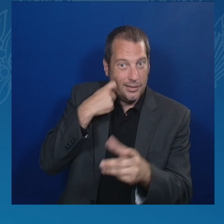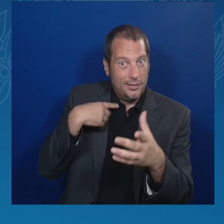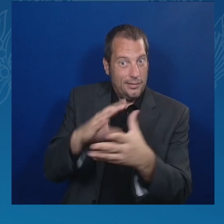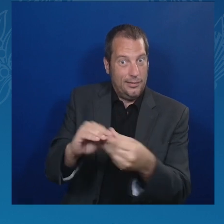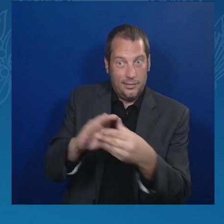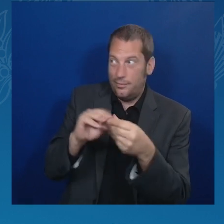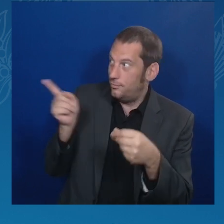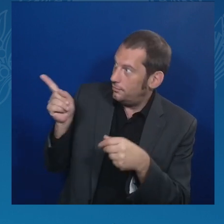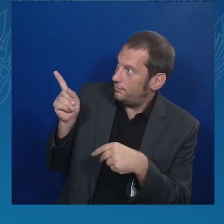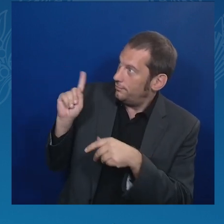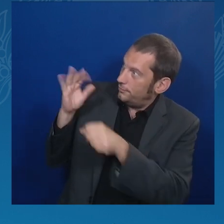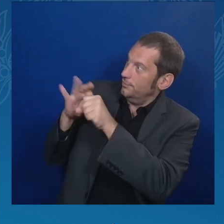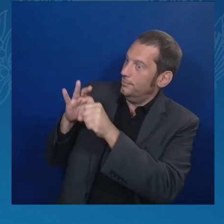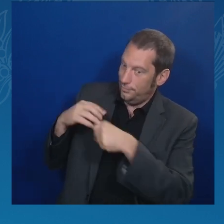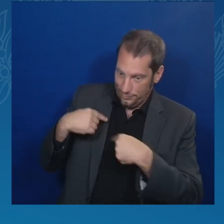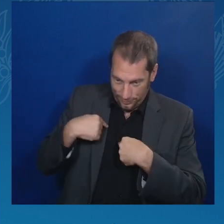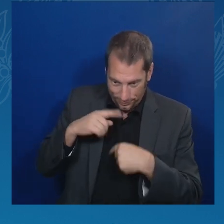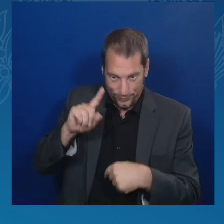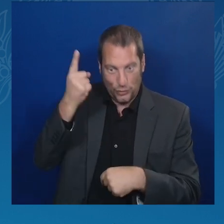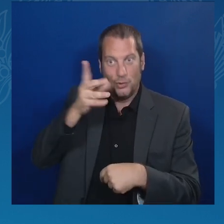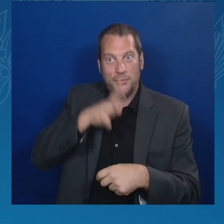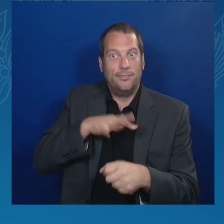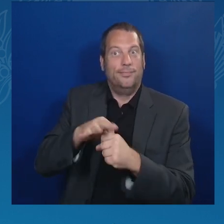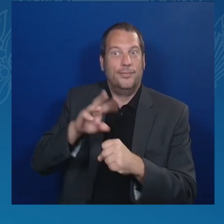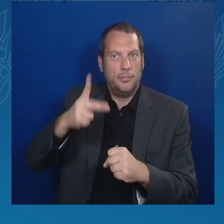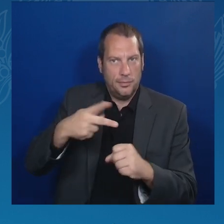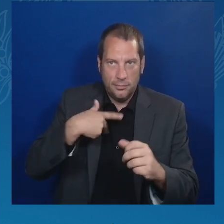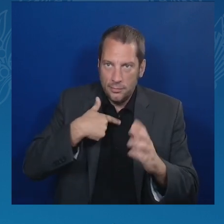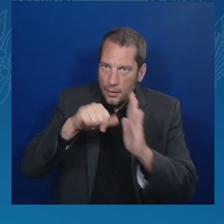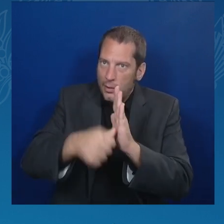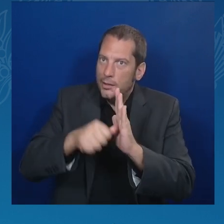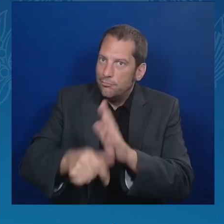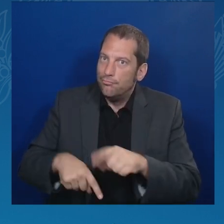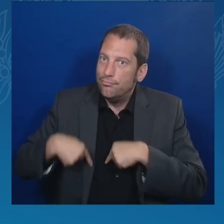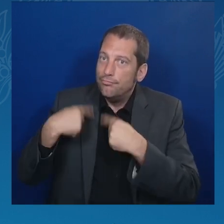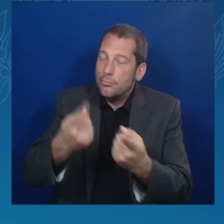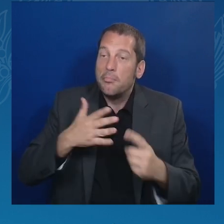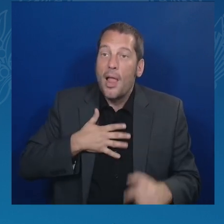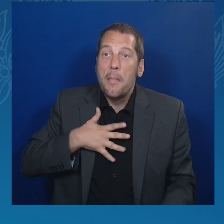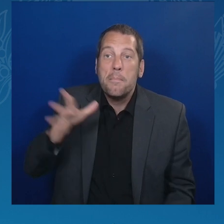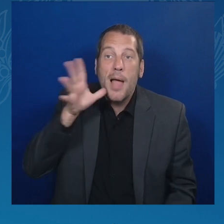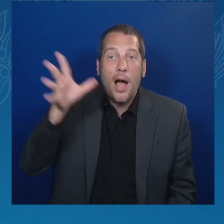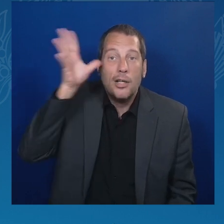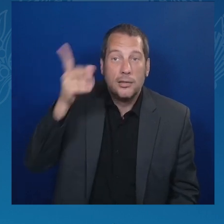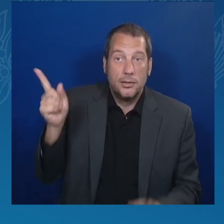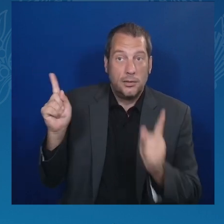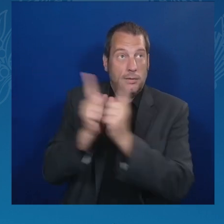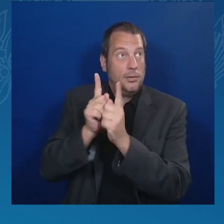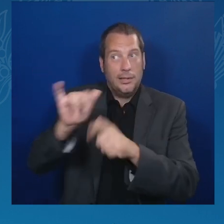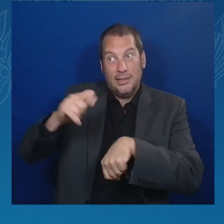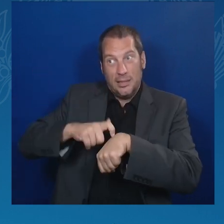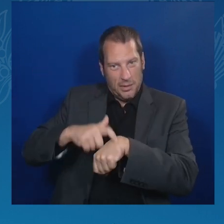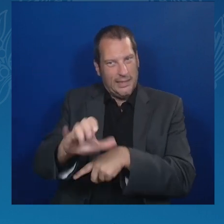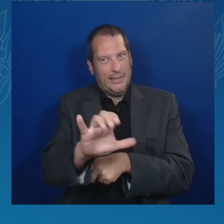while they were active in the Civil Rights Movement. And so, when I was young, they would take me to marches in a stroller.